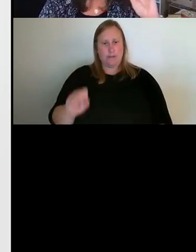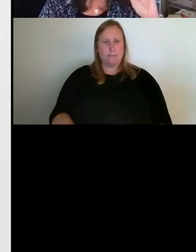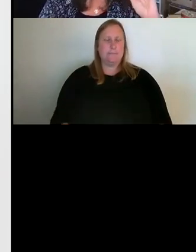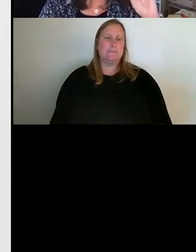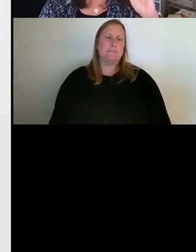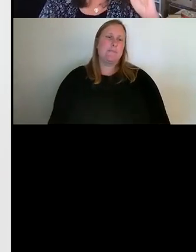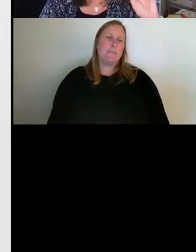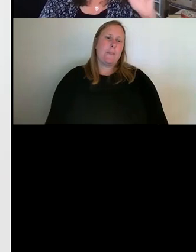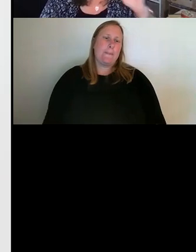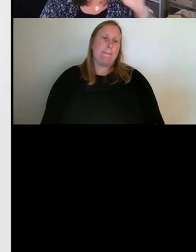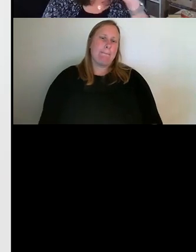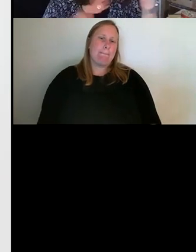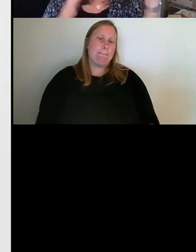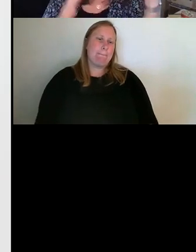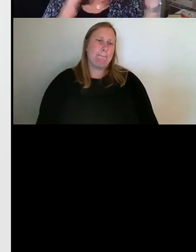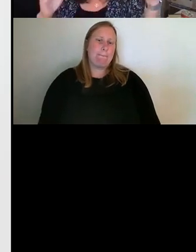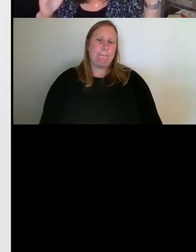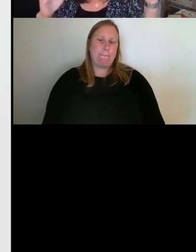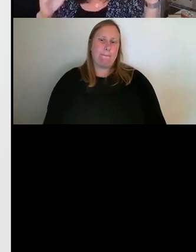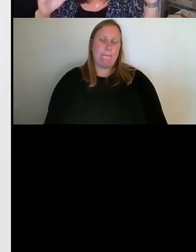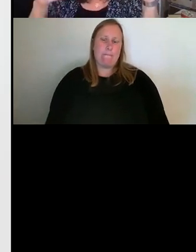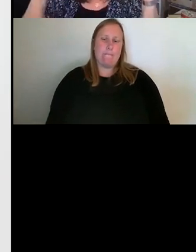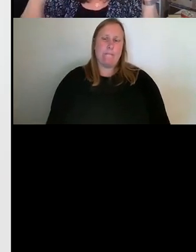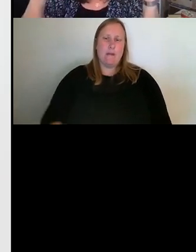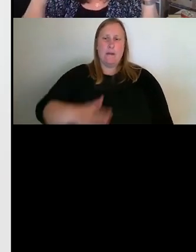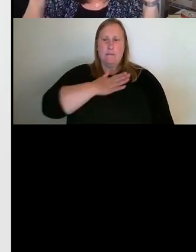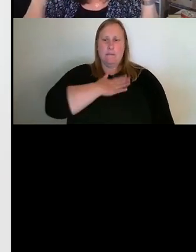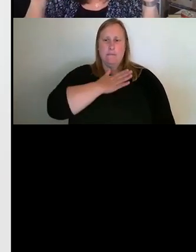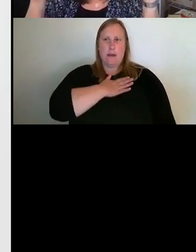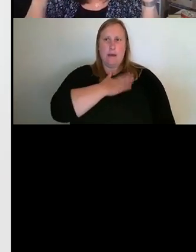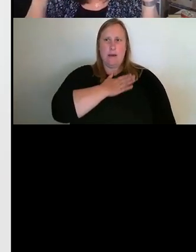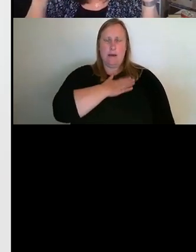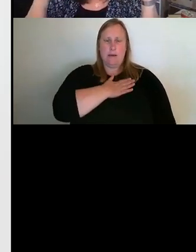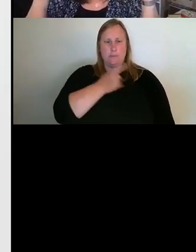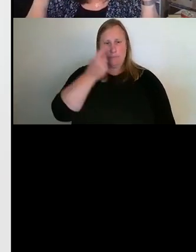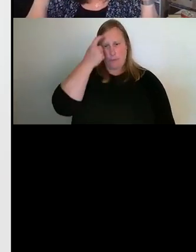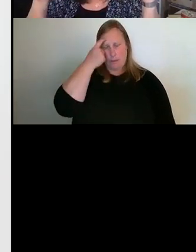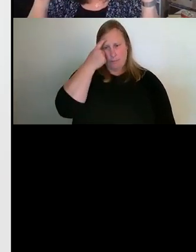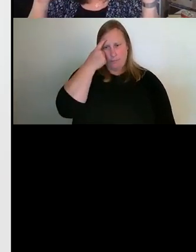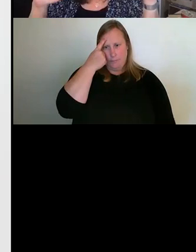Strategy is in my mind I am not going to get overly